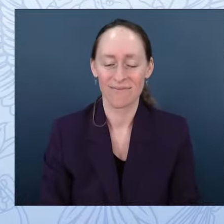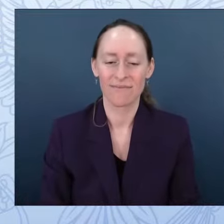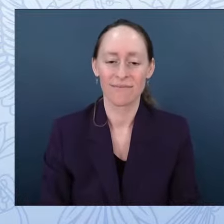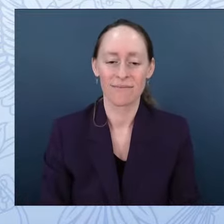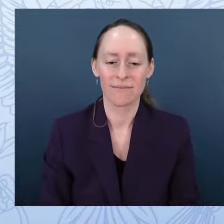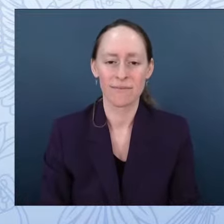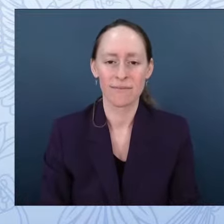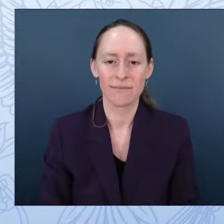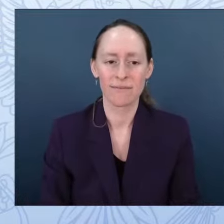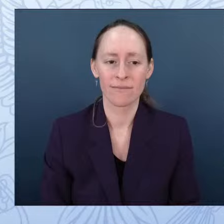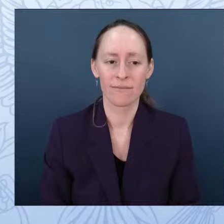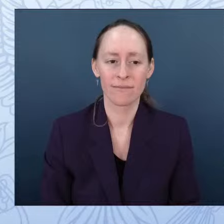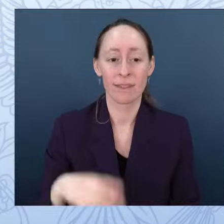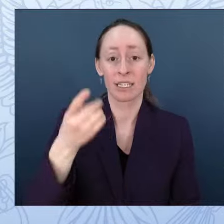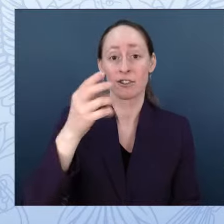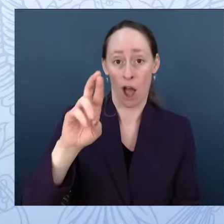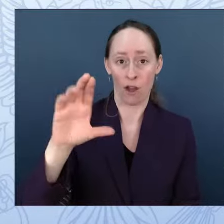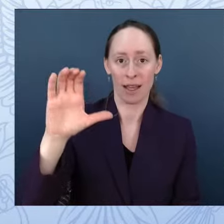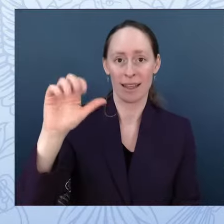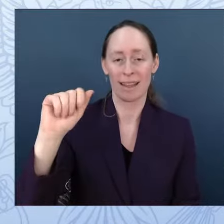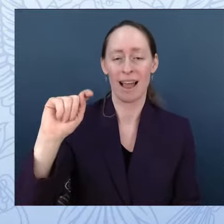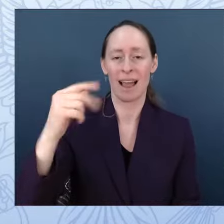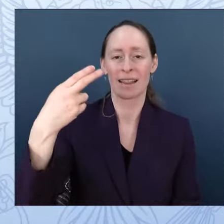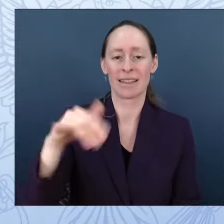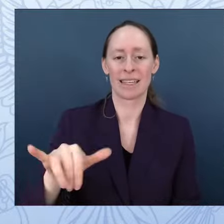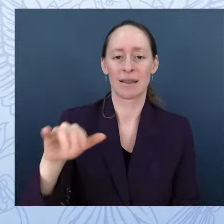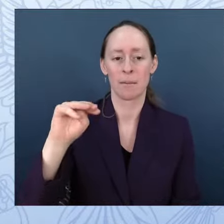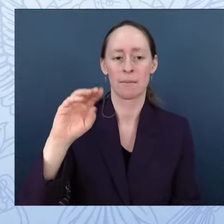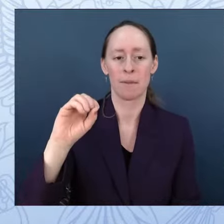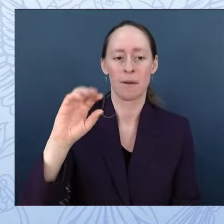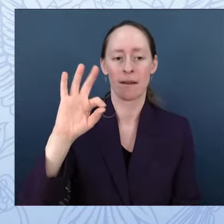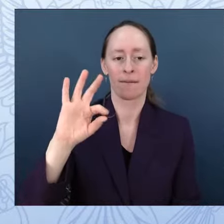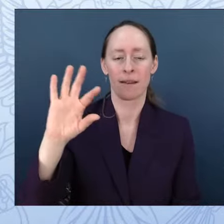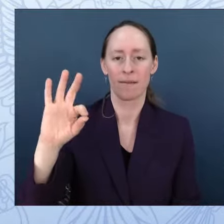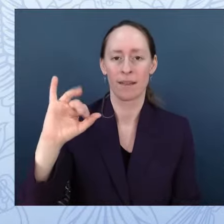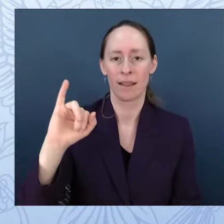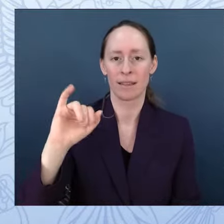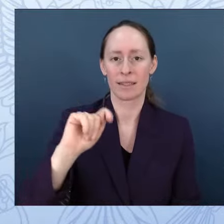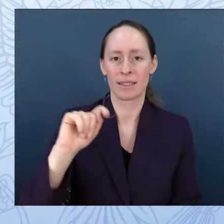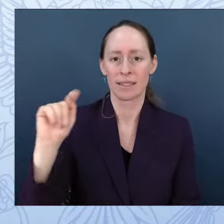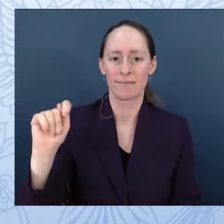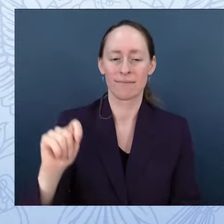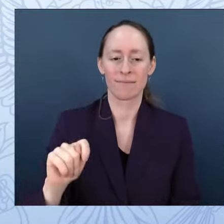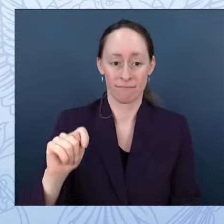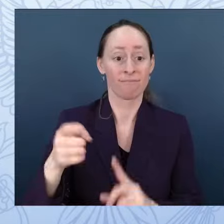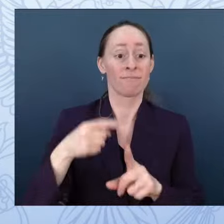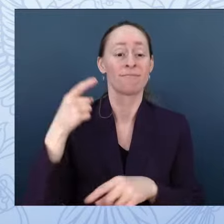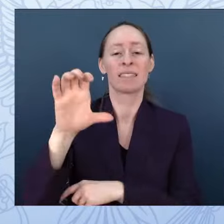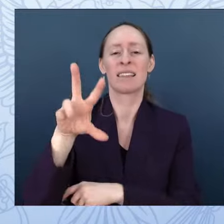CVS health and Aetna chief medical Officer. Cathy Moffitt: Good morning I'm Cathy Moffitt. Thank you so much Dr. Biden and Carnivale